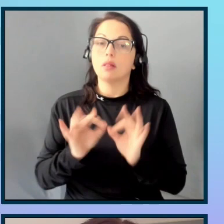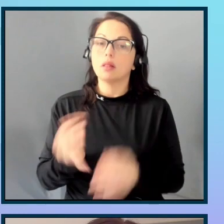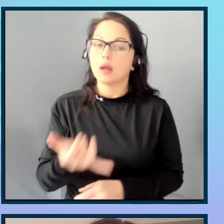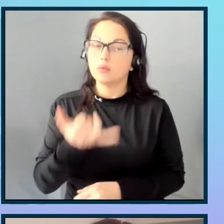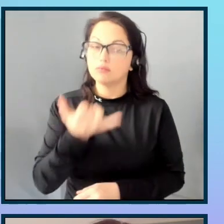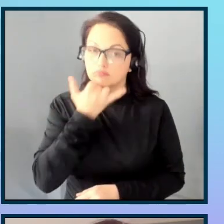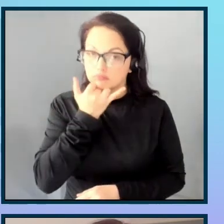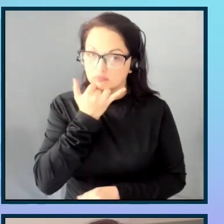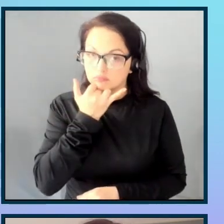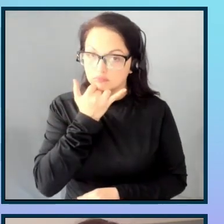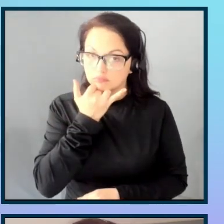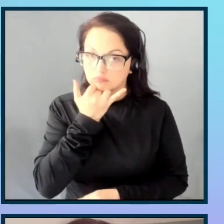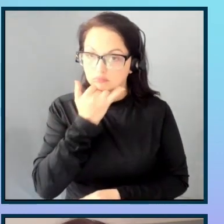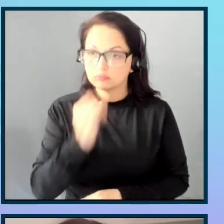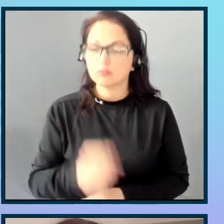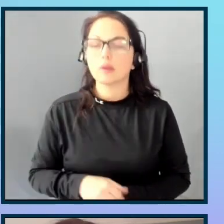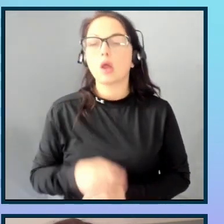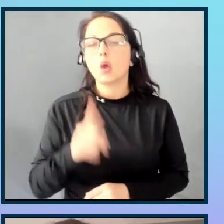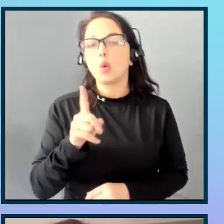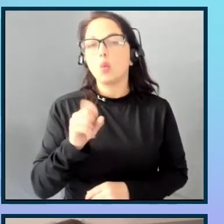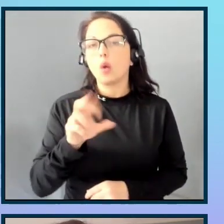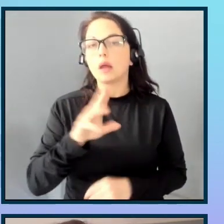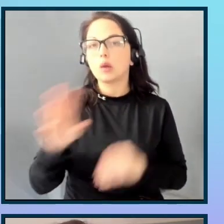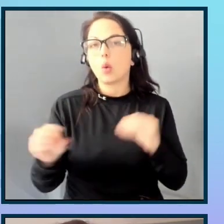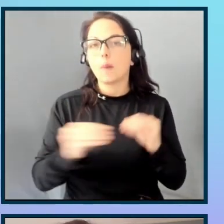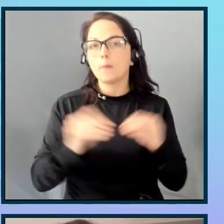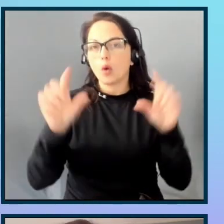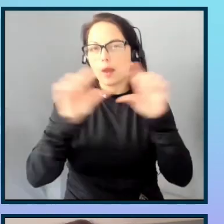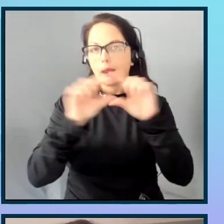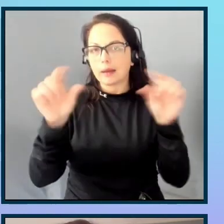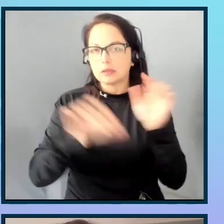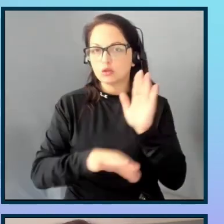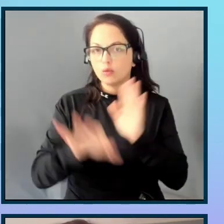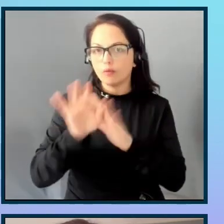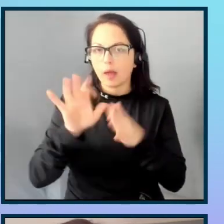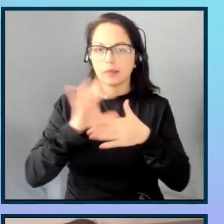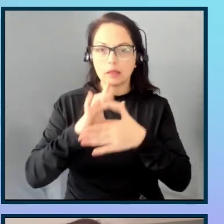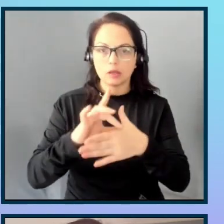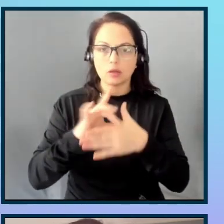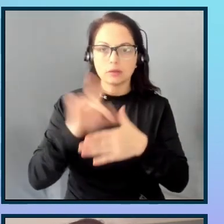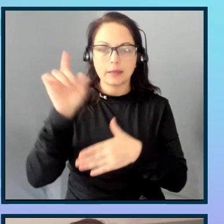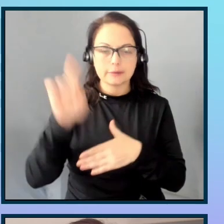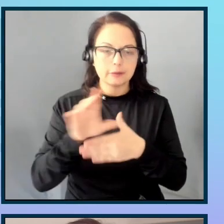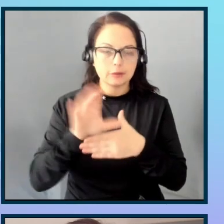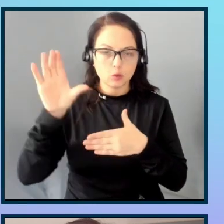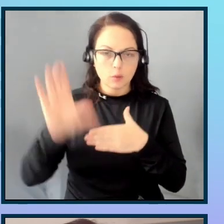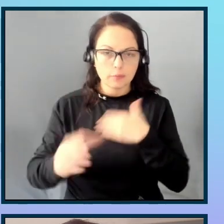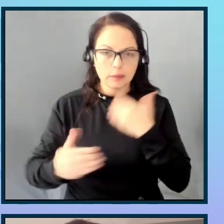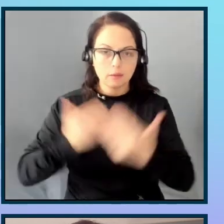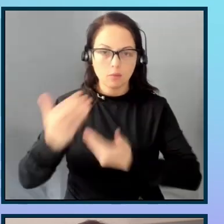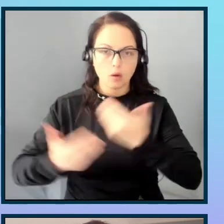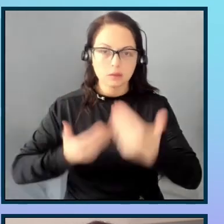one or more headings necessary to locate the content needed to complete the process are missing.